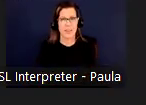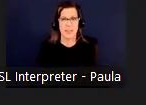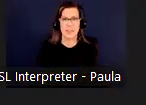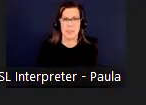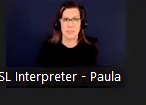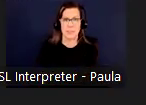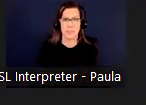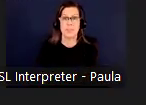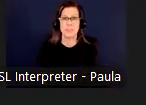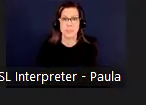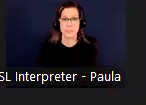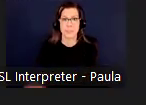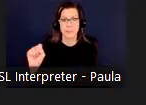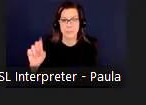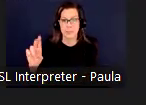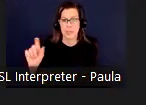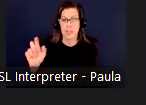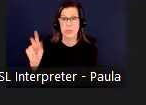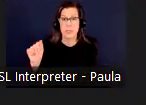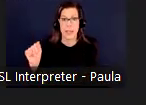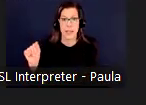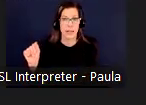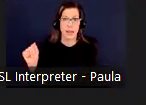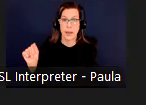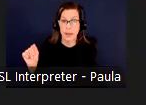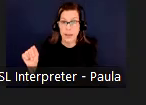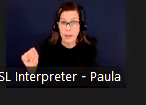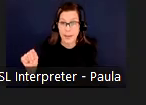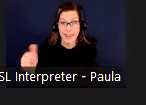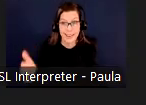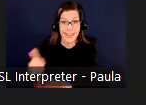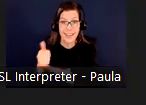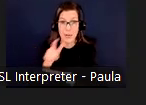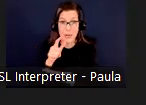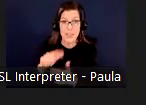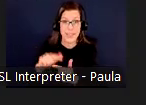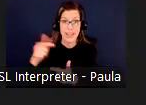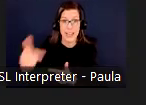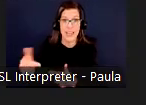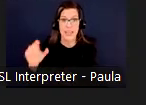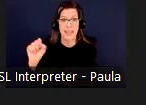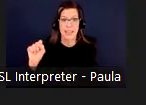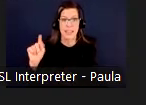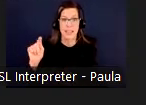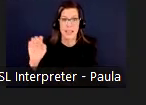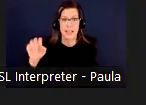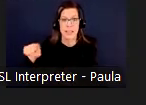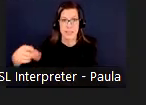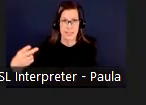OK, Susanna, I have lost track, so I'll let you. We are on to Steph who has that hand raise working.